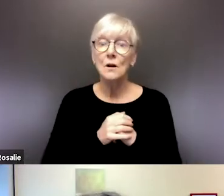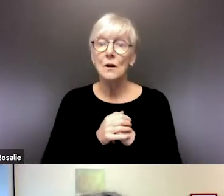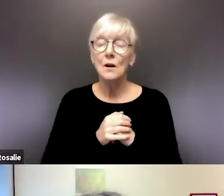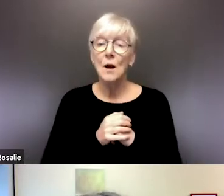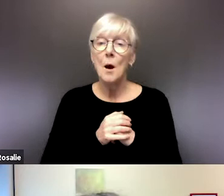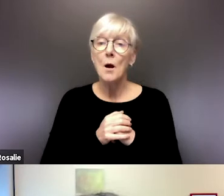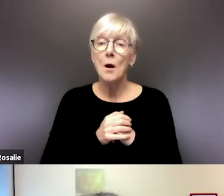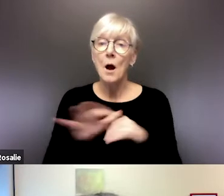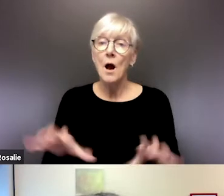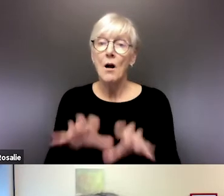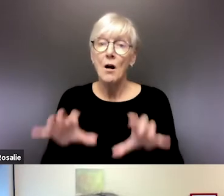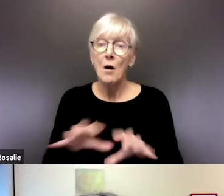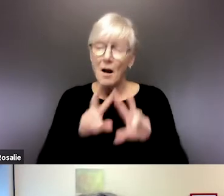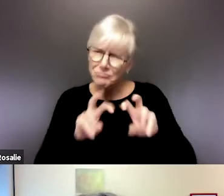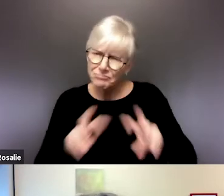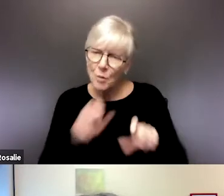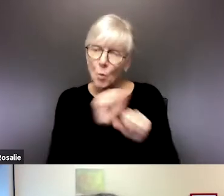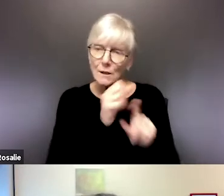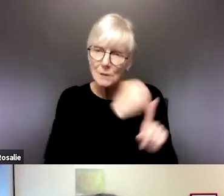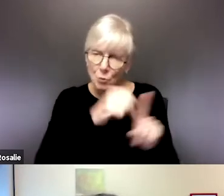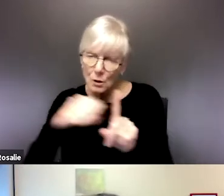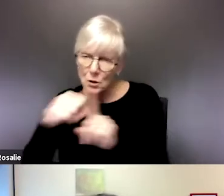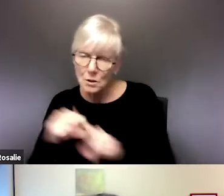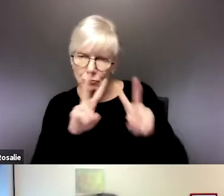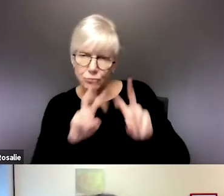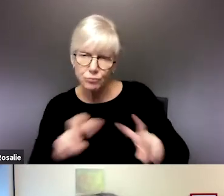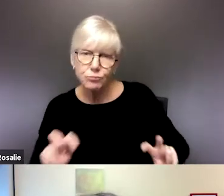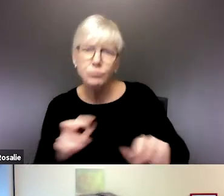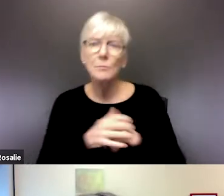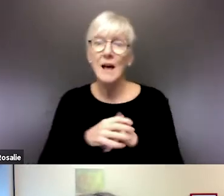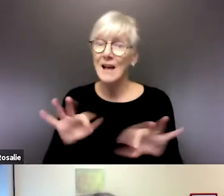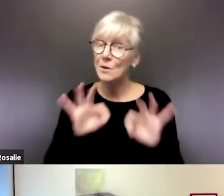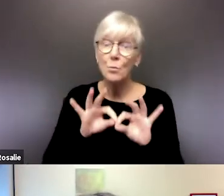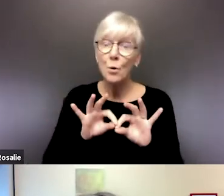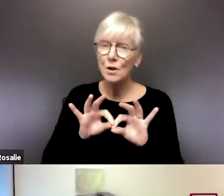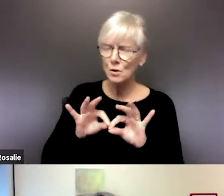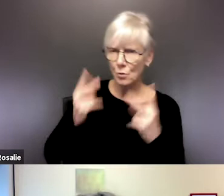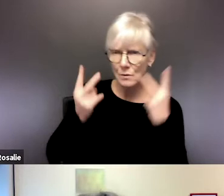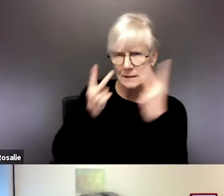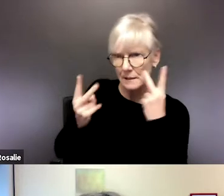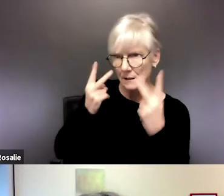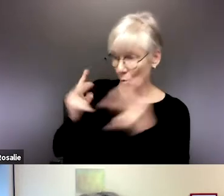work situations. It's a perspective that fully engages worker and workplace stakeholders.